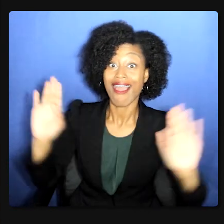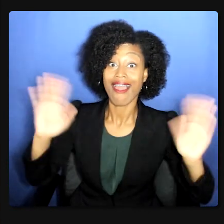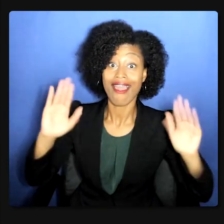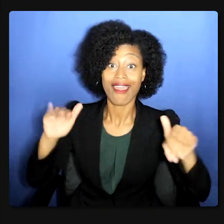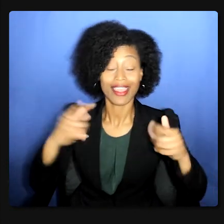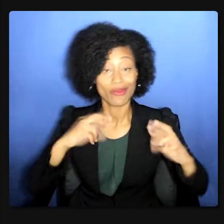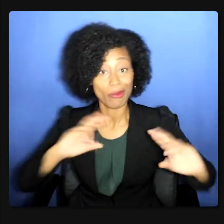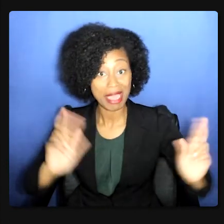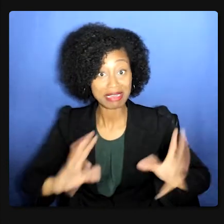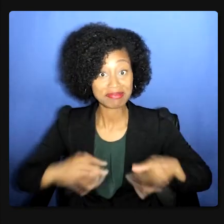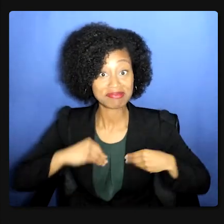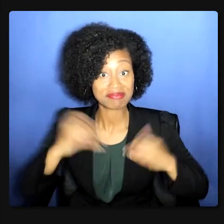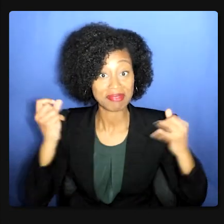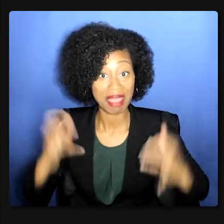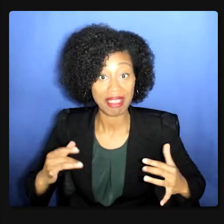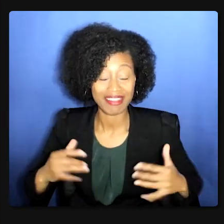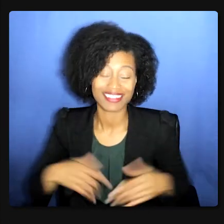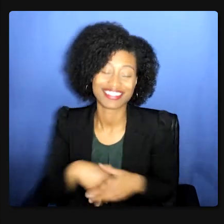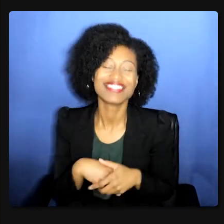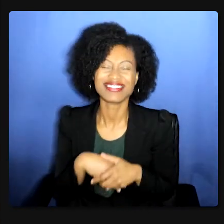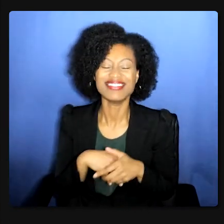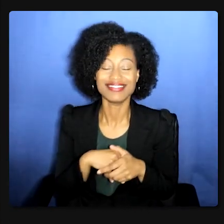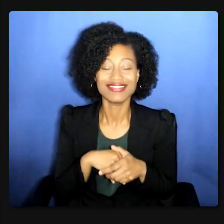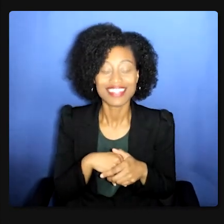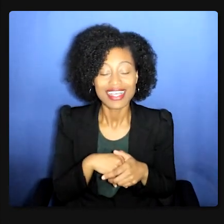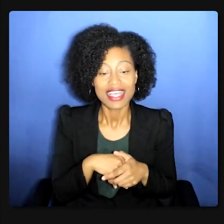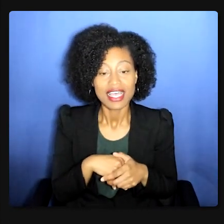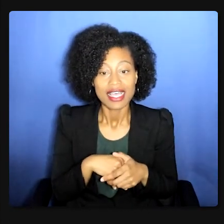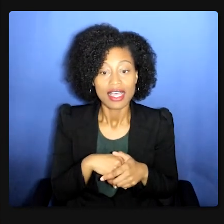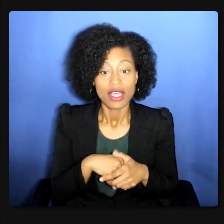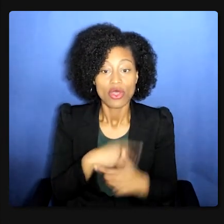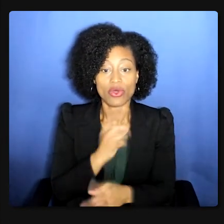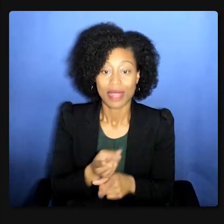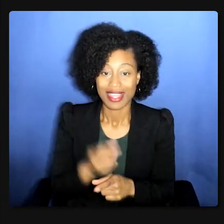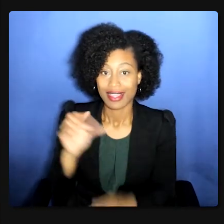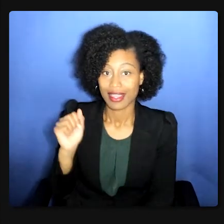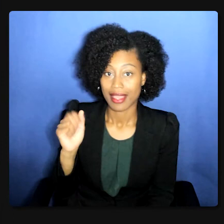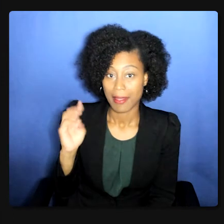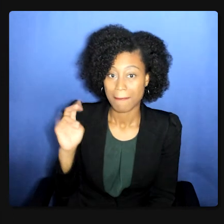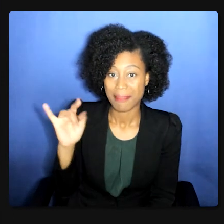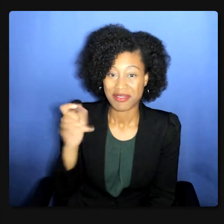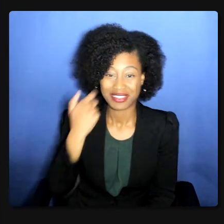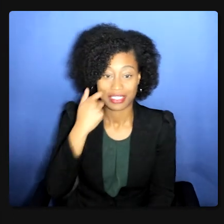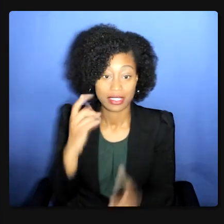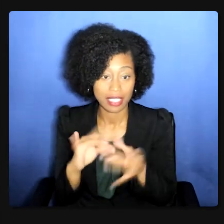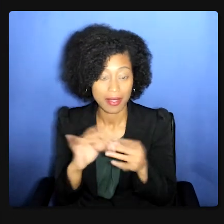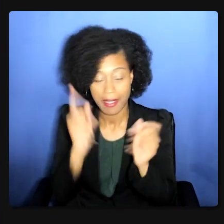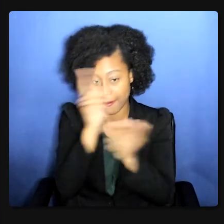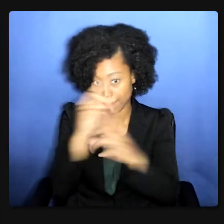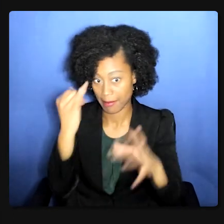So that's saying, "Hey, now we're ready to take players." [Dimitris] So, yeah, the... As Amie types, right,